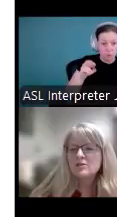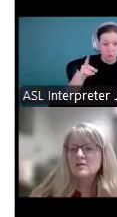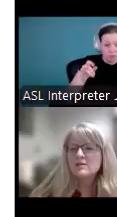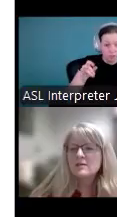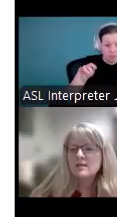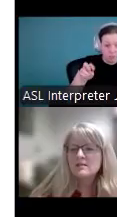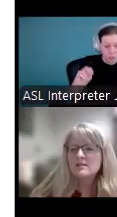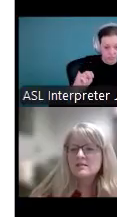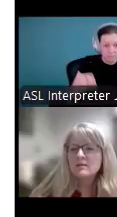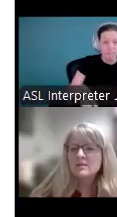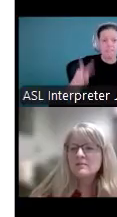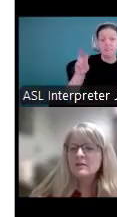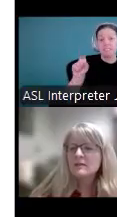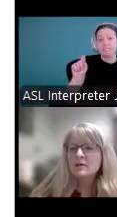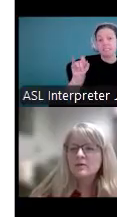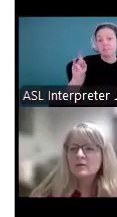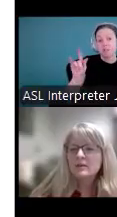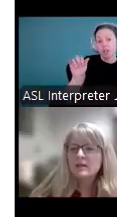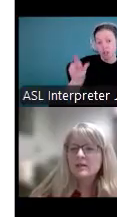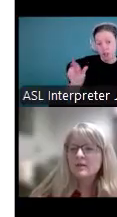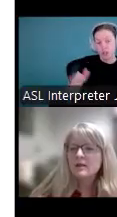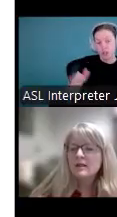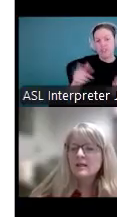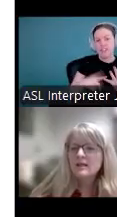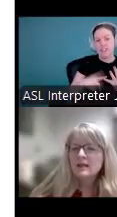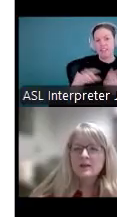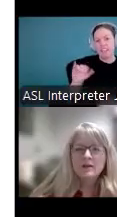which are the senses that we typically don't learn about in